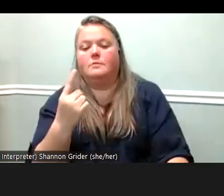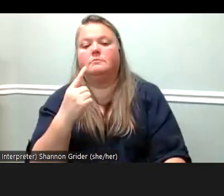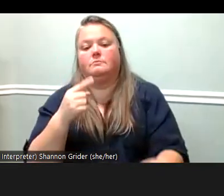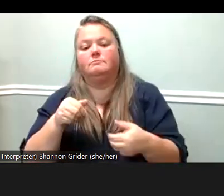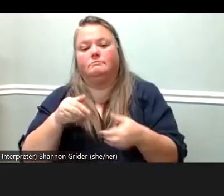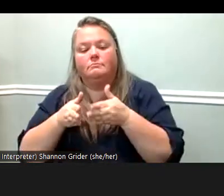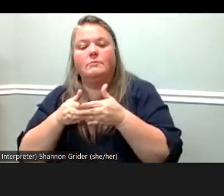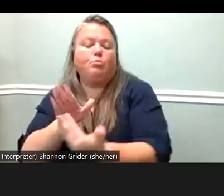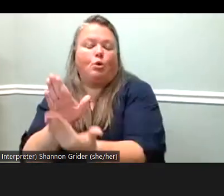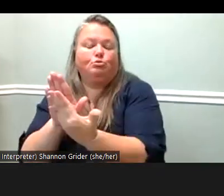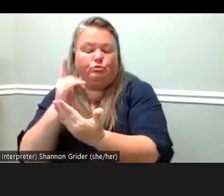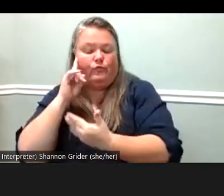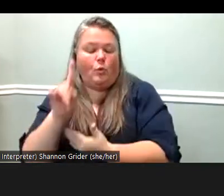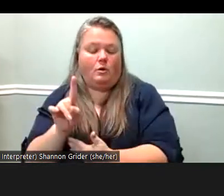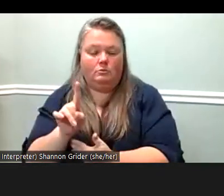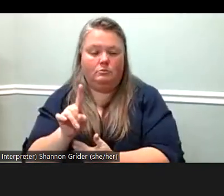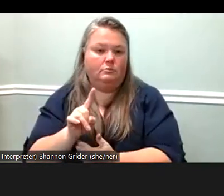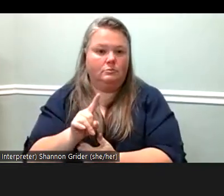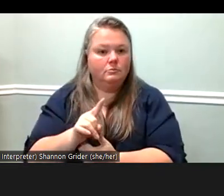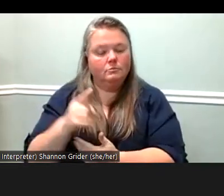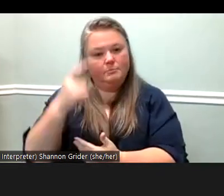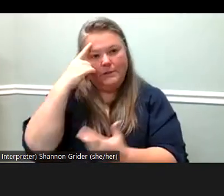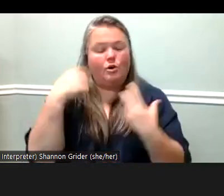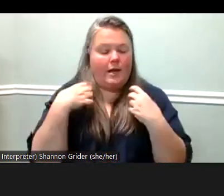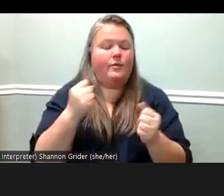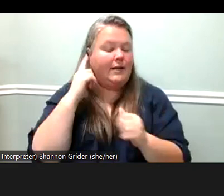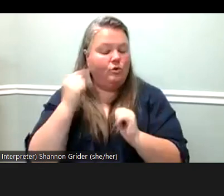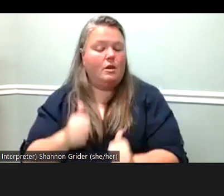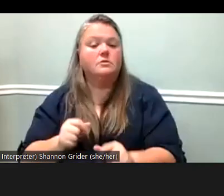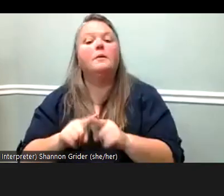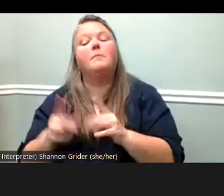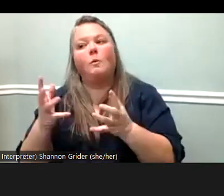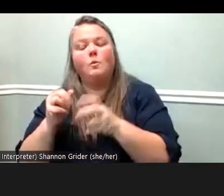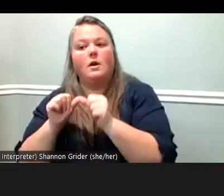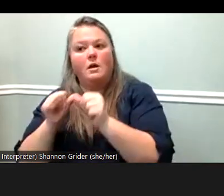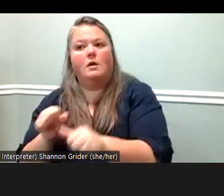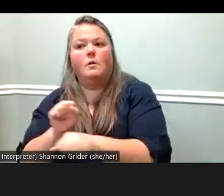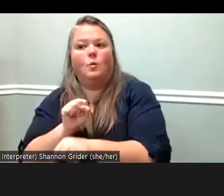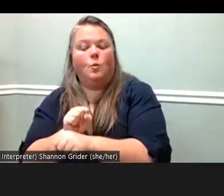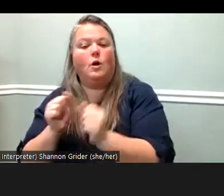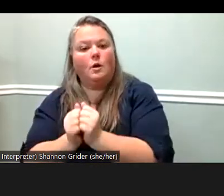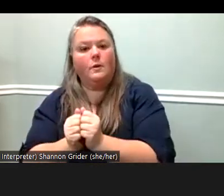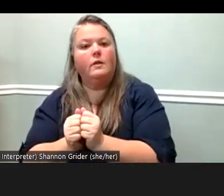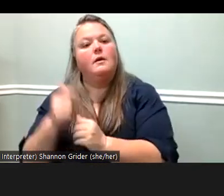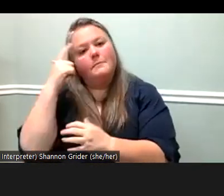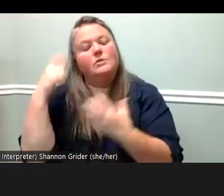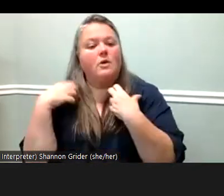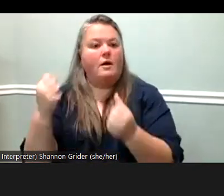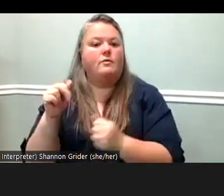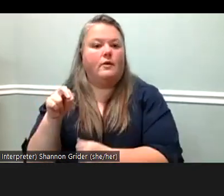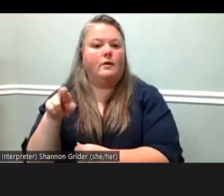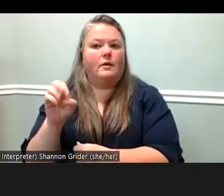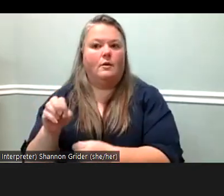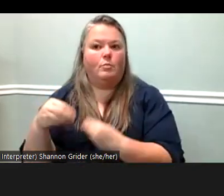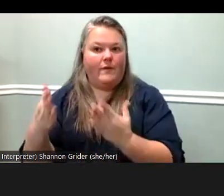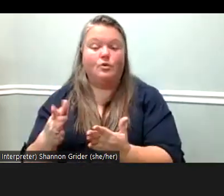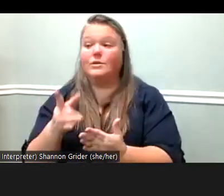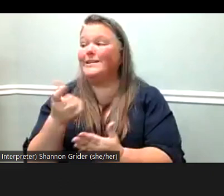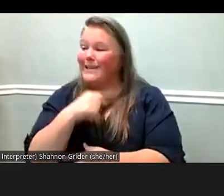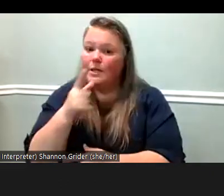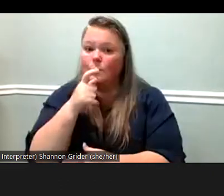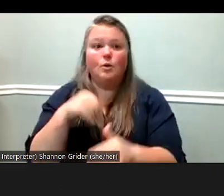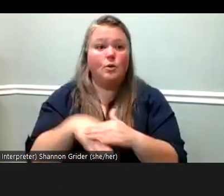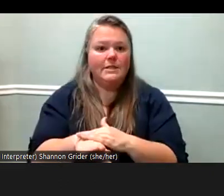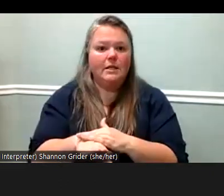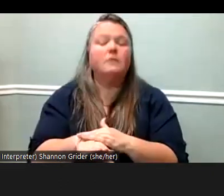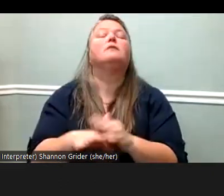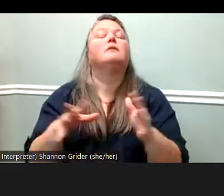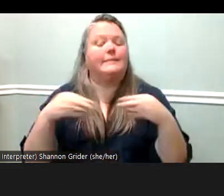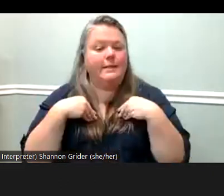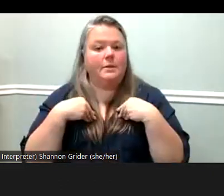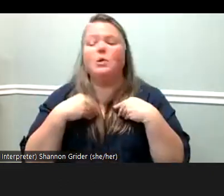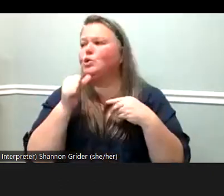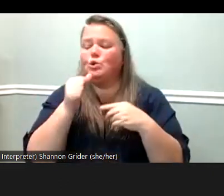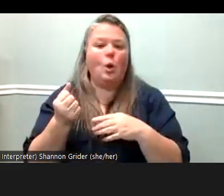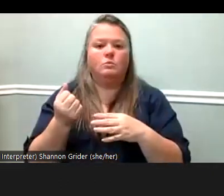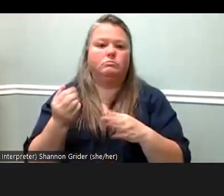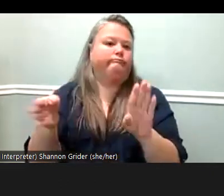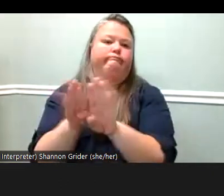SERVE DEAF AND HARD OF HEARING PATIENTS. YES, NOT EVERYBODY WITH HEARING LOSS GOES TO AN AUDIOLOGIST. SO THAT'S NOT OUR ONLY PATHWAY TO INCREASING DISABILITY.